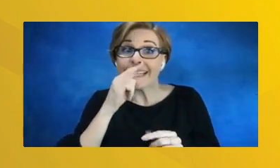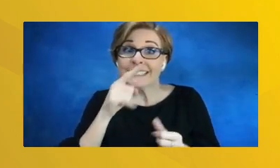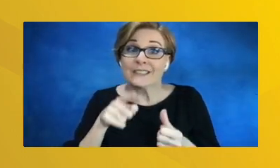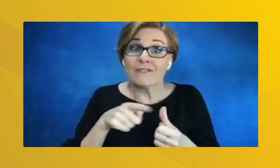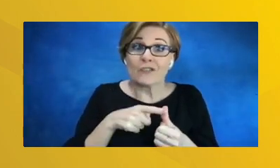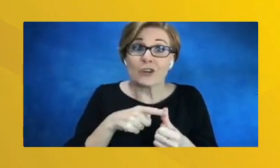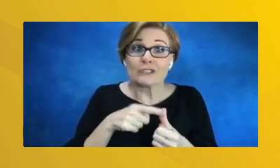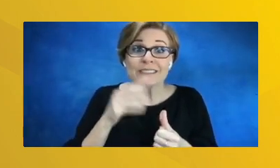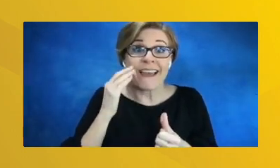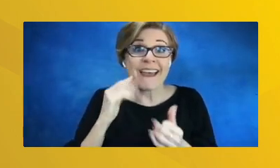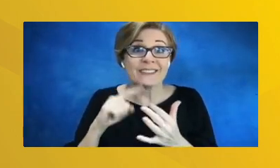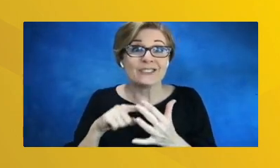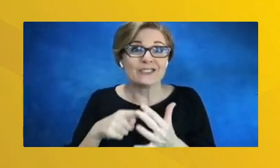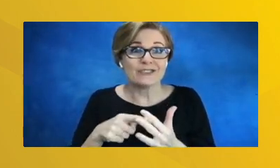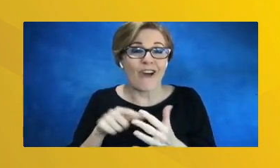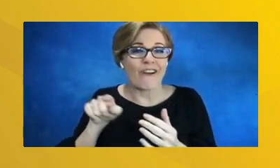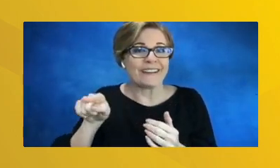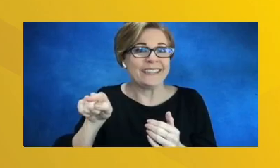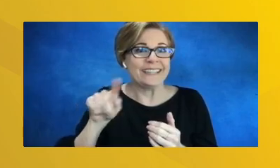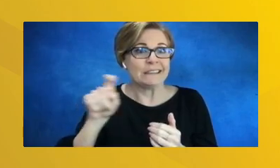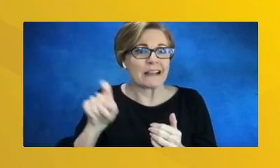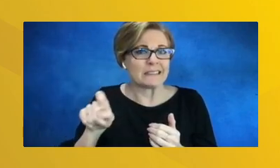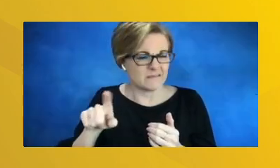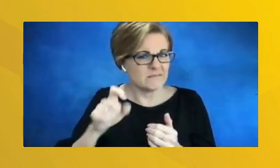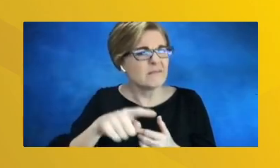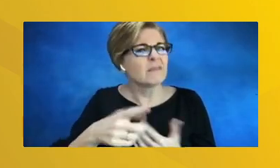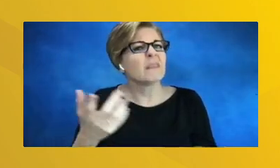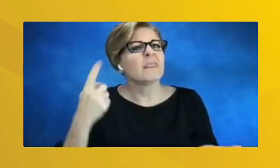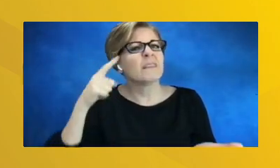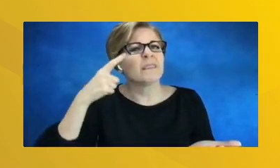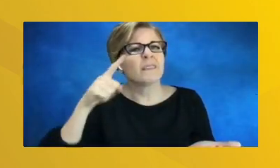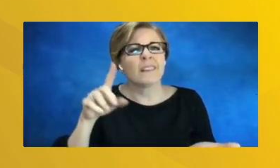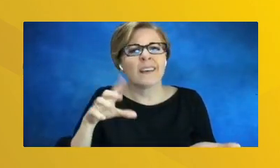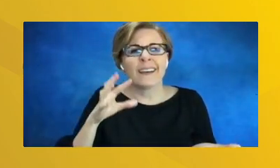They ask, "Why do cats have a tail?" Cats use their tails for balance.